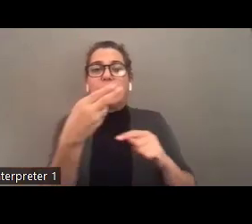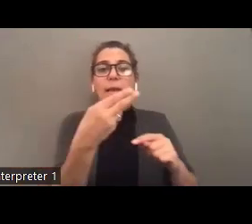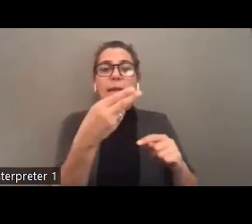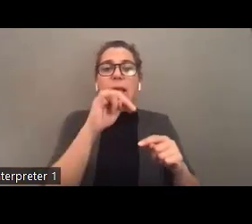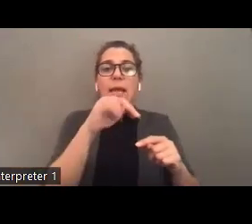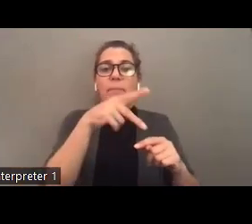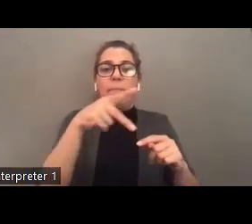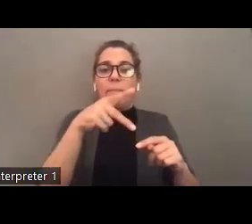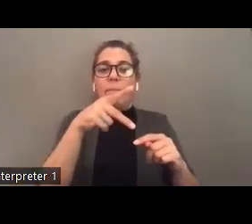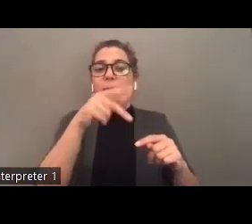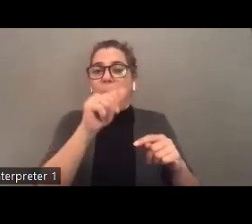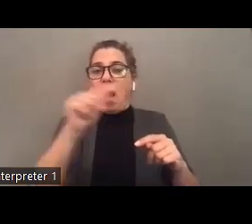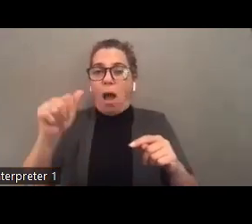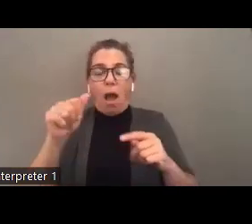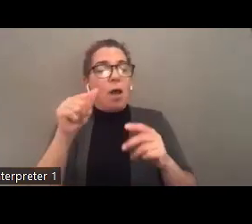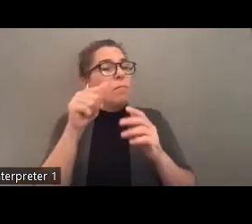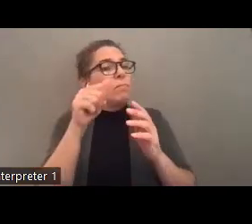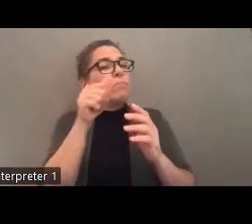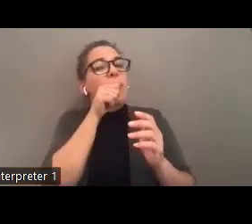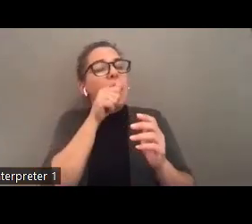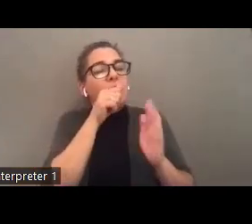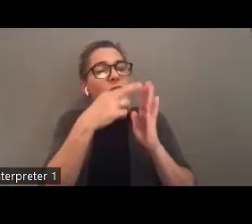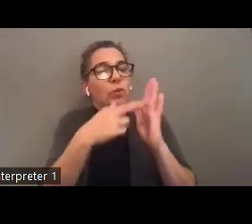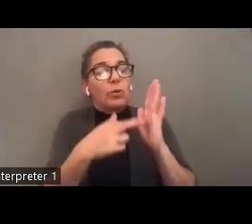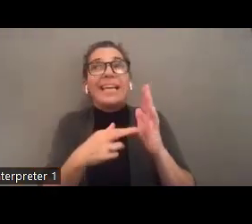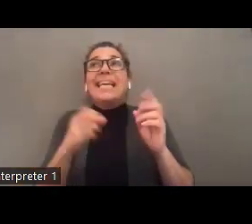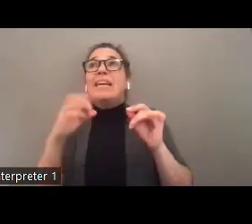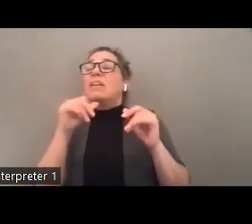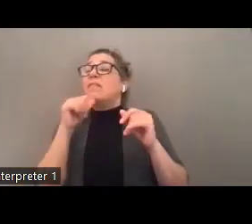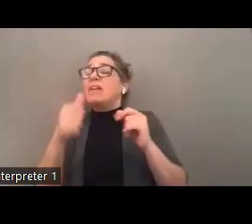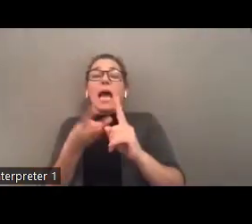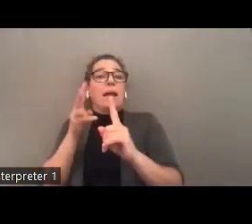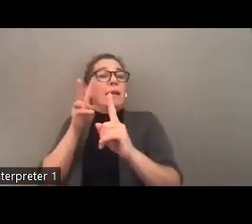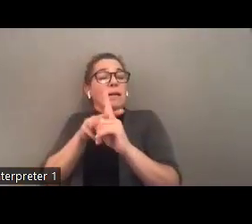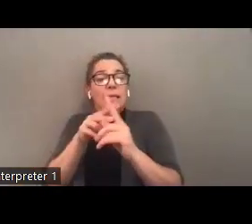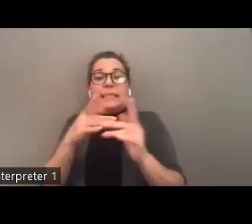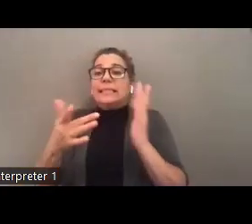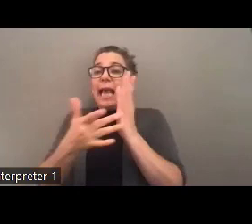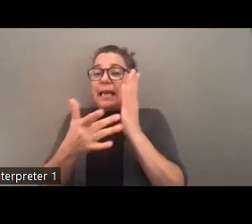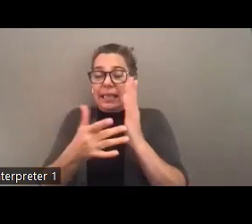even if these rules do not technically apply to the sharing and subsequent research use of the data.